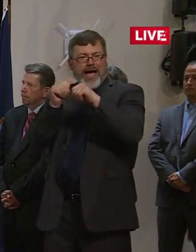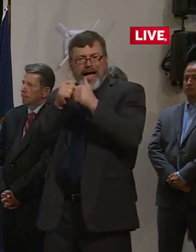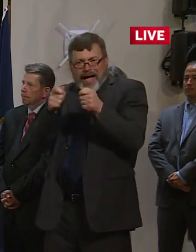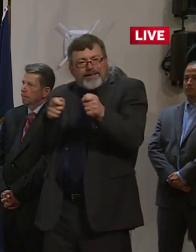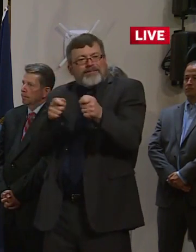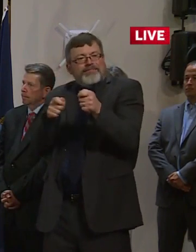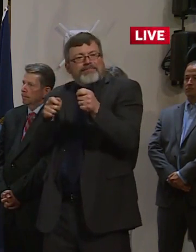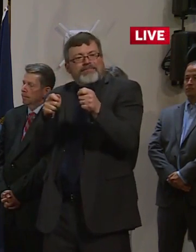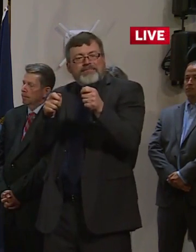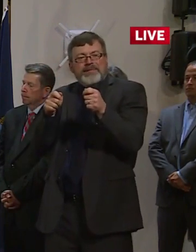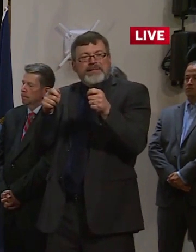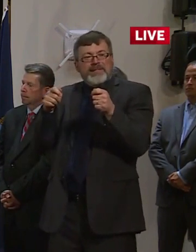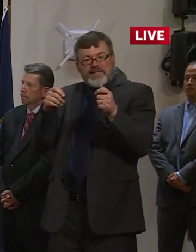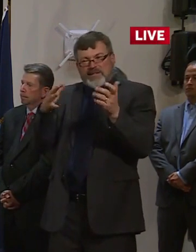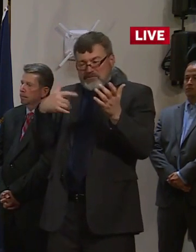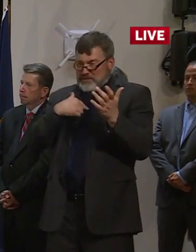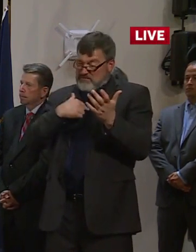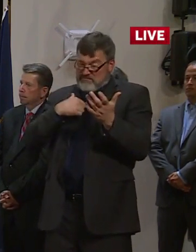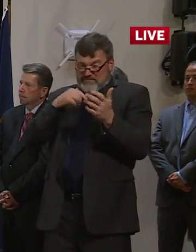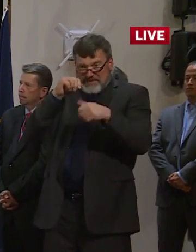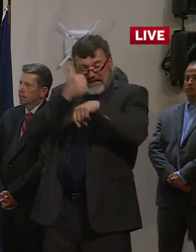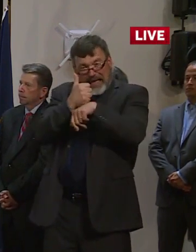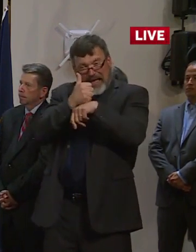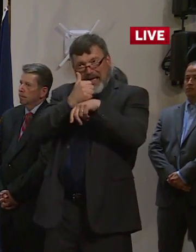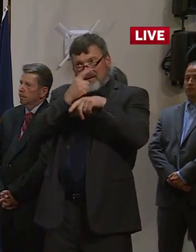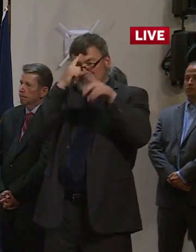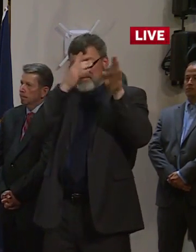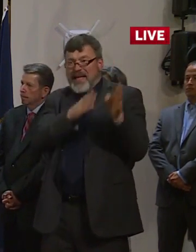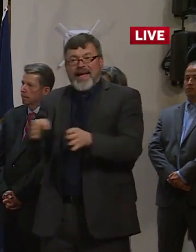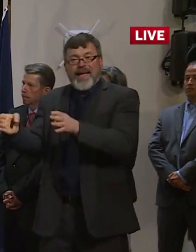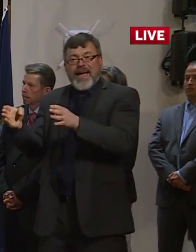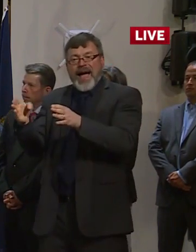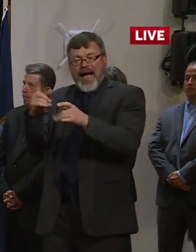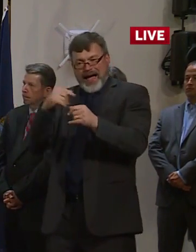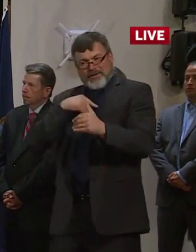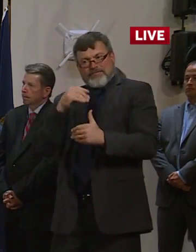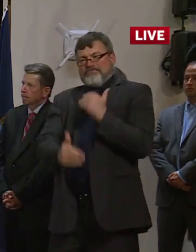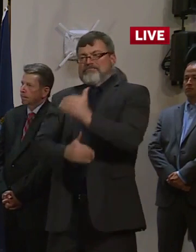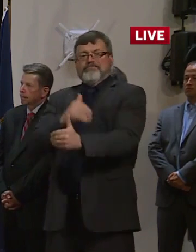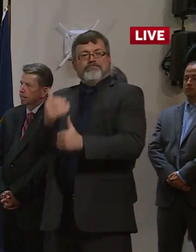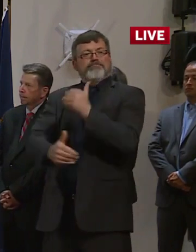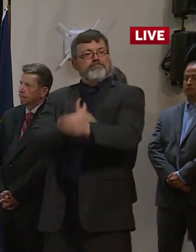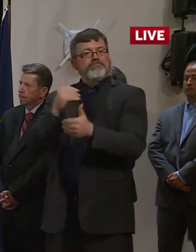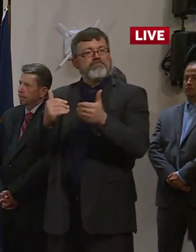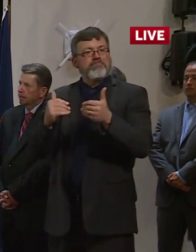HOW TO RESPOND WHEN THERE IS NO PLAYBOOK AND HOW TO DO IT WITH